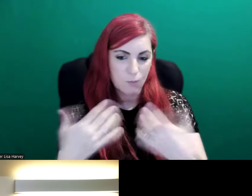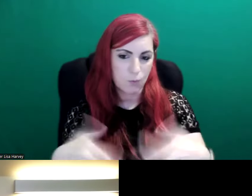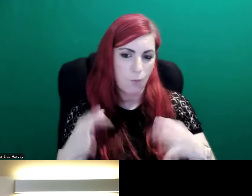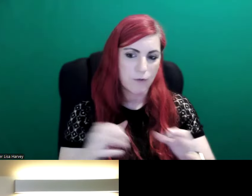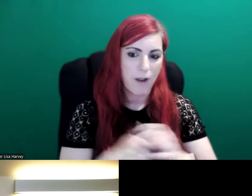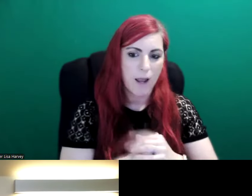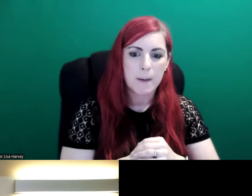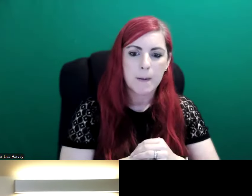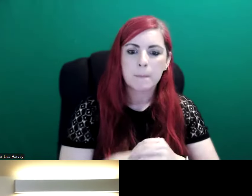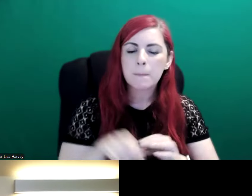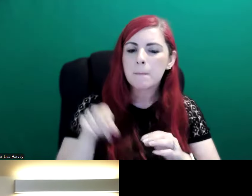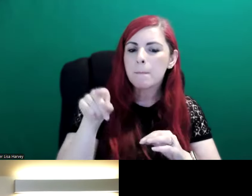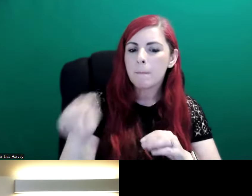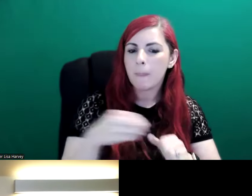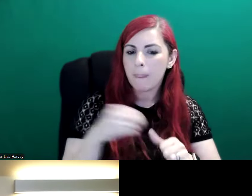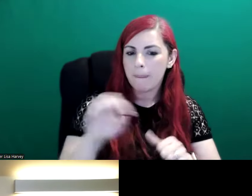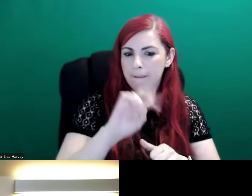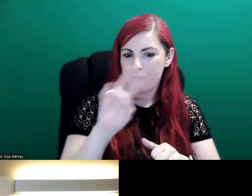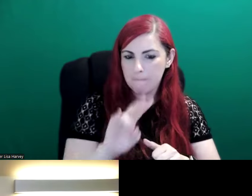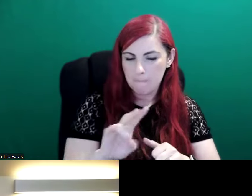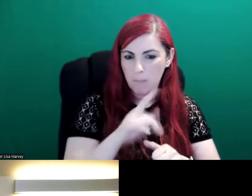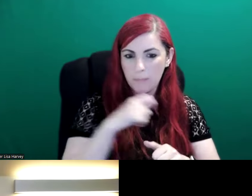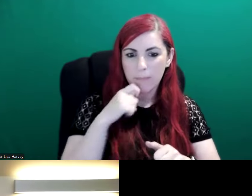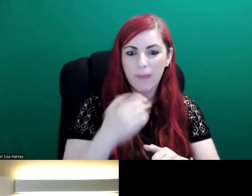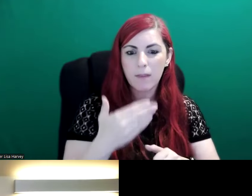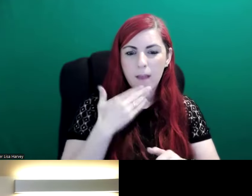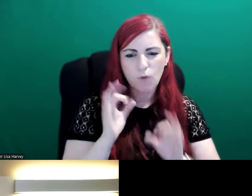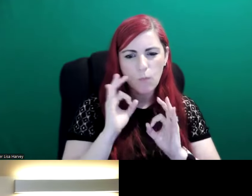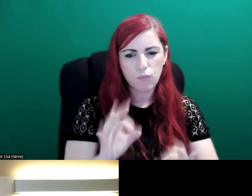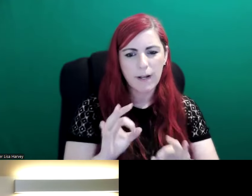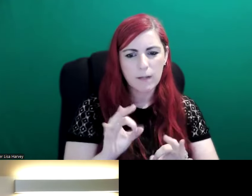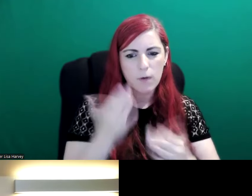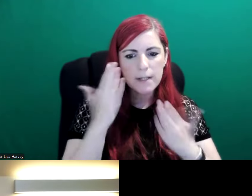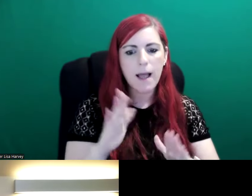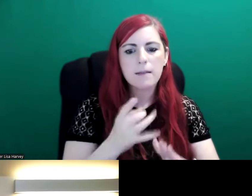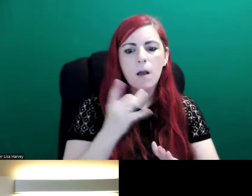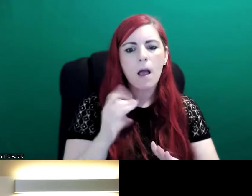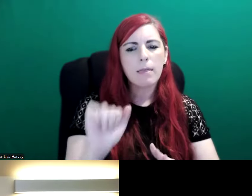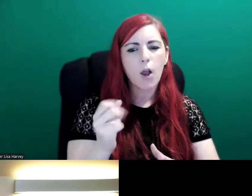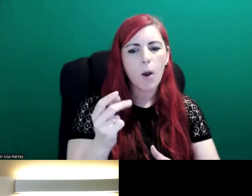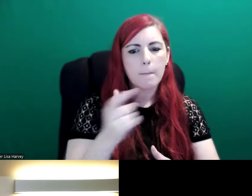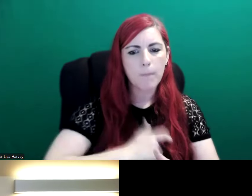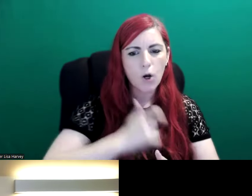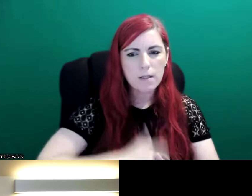Billy is asking. He says, Thanks for a brilliant presentation. And his question is, what was their personal relationship, and did they live together? And were they a